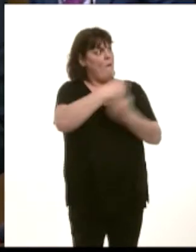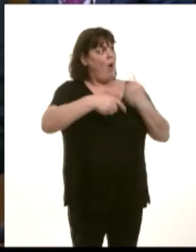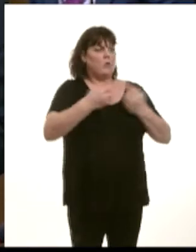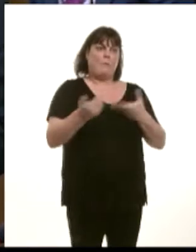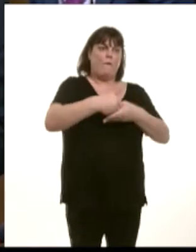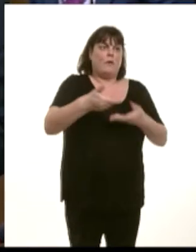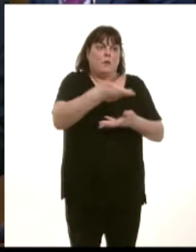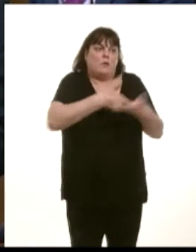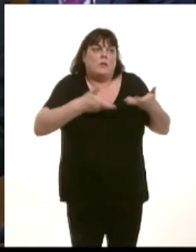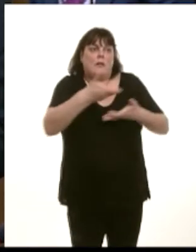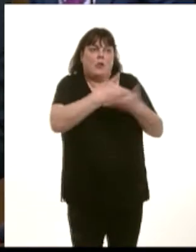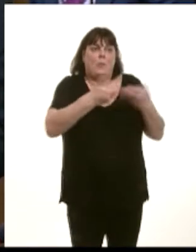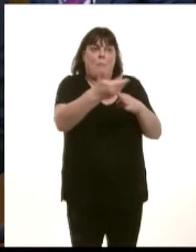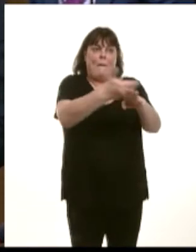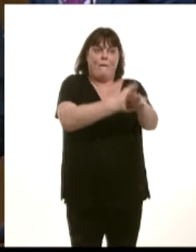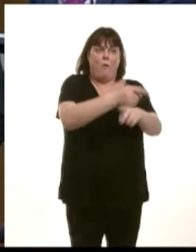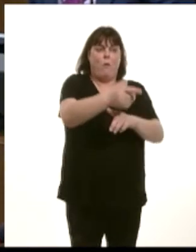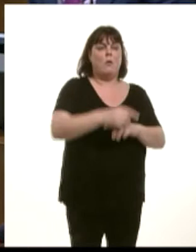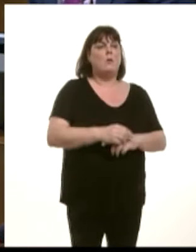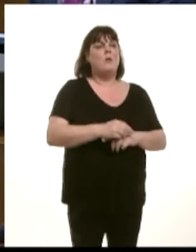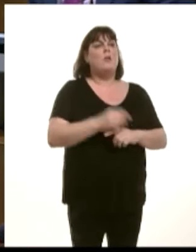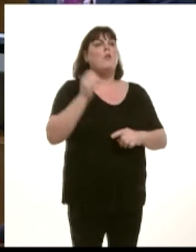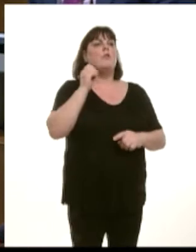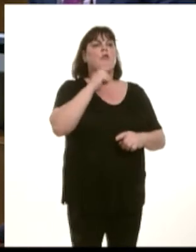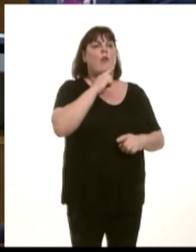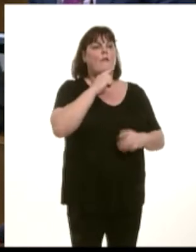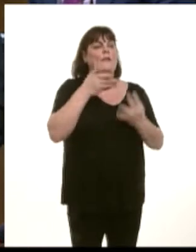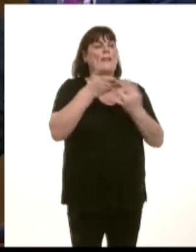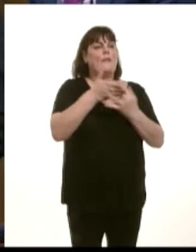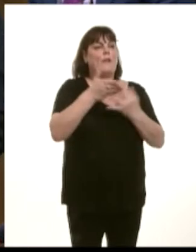consultation. But the draft NTP interventions include, of course, a commitment to improve the strategic